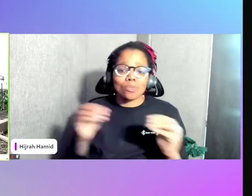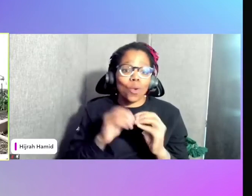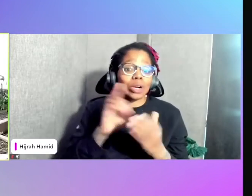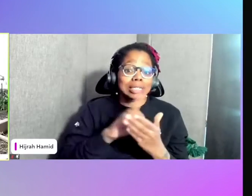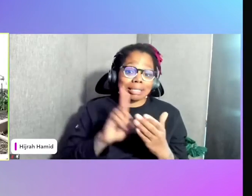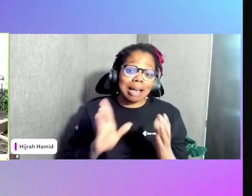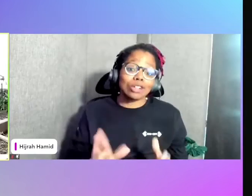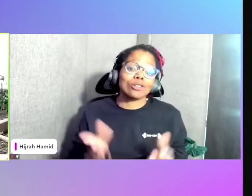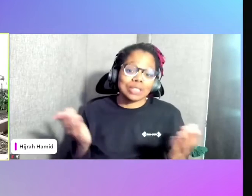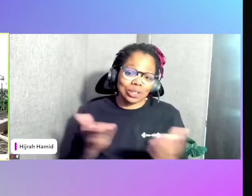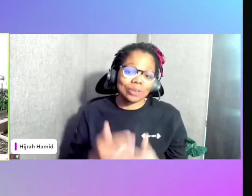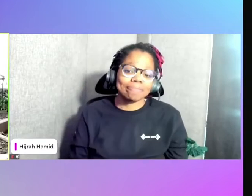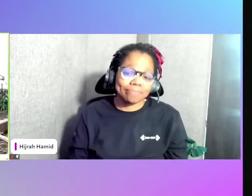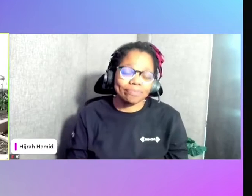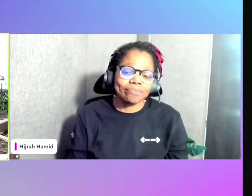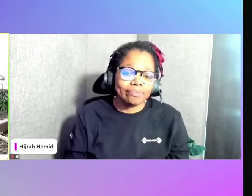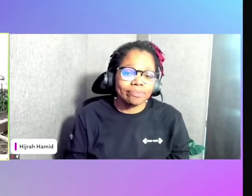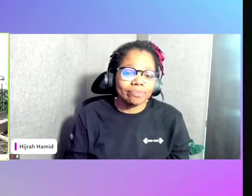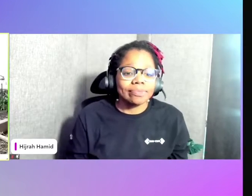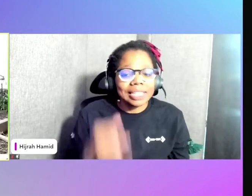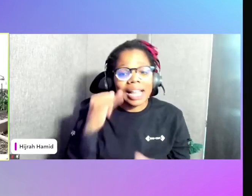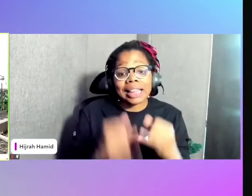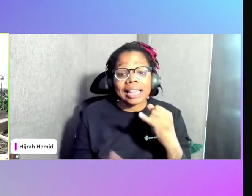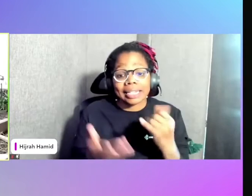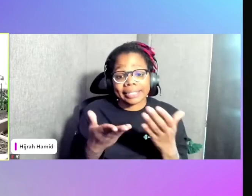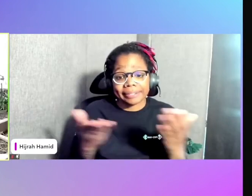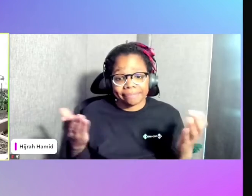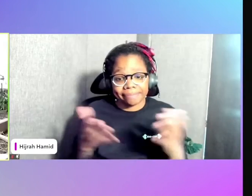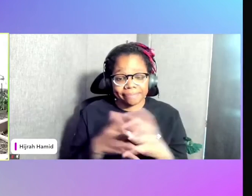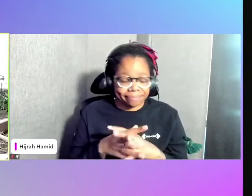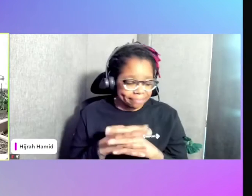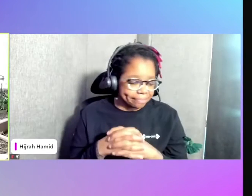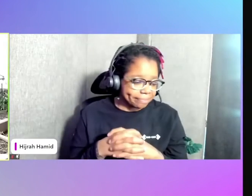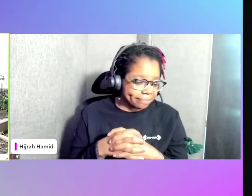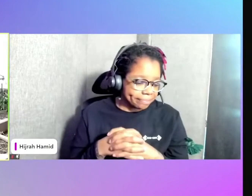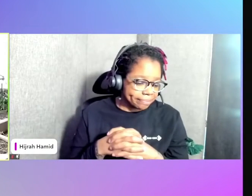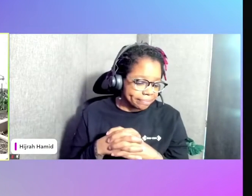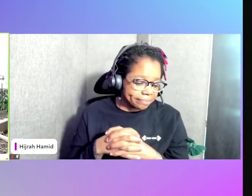to jump in. That's kind of the way we can get more folks involved, and we really need